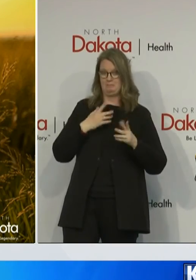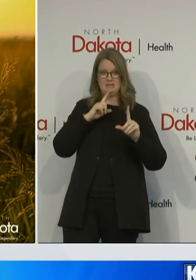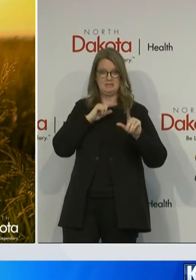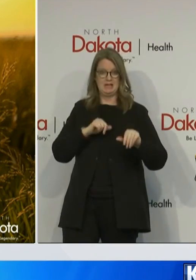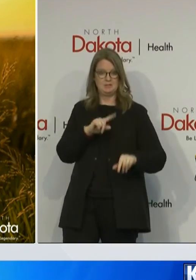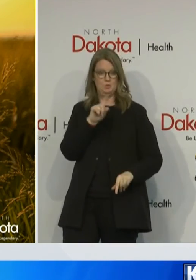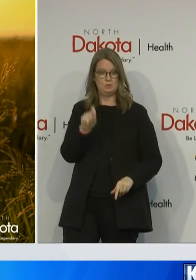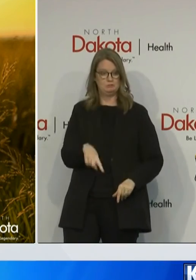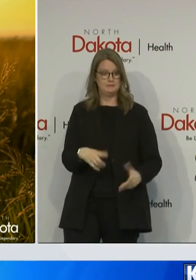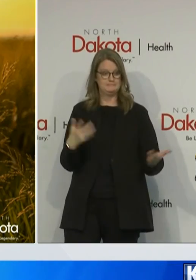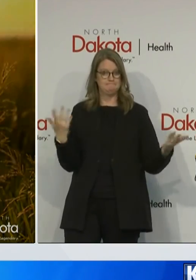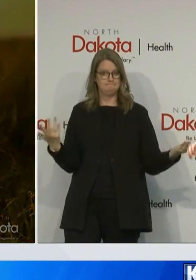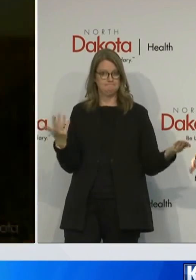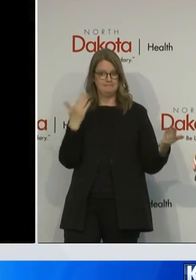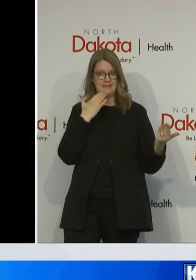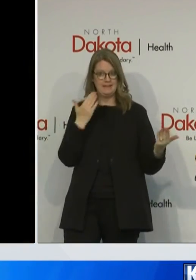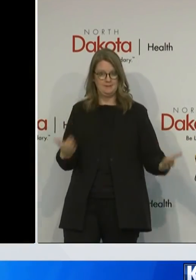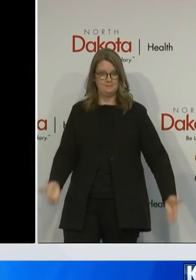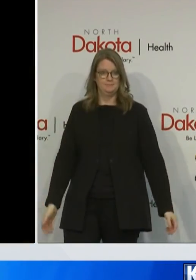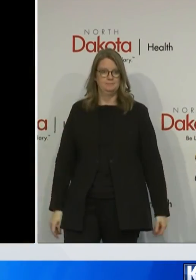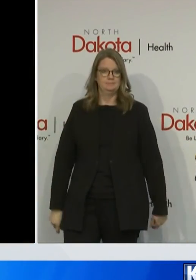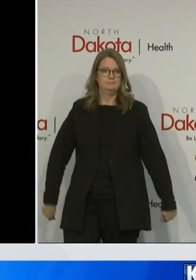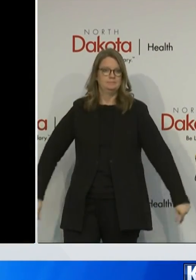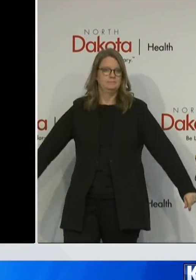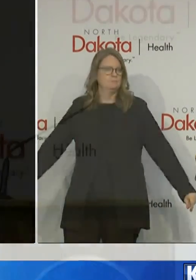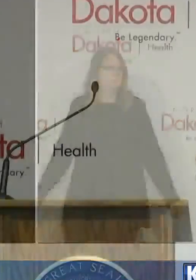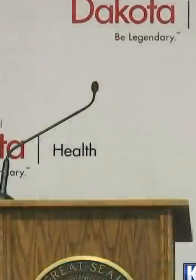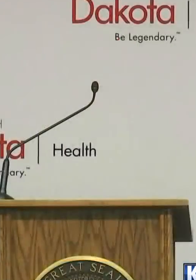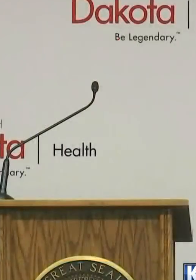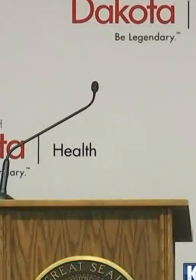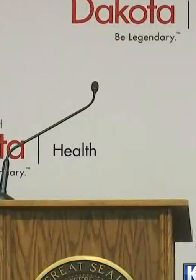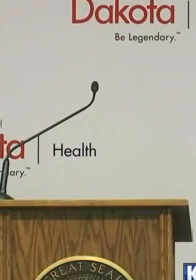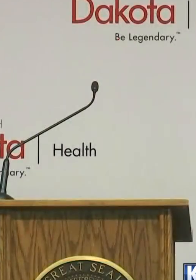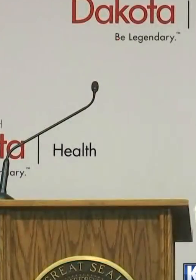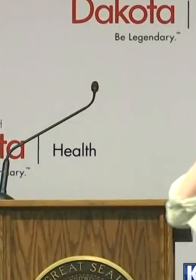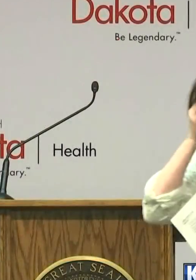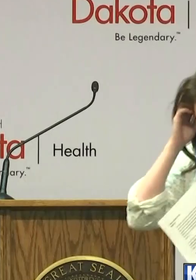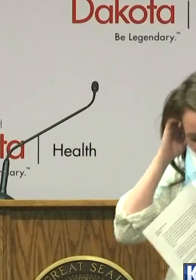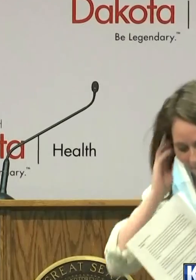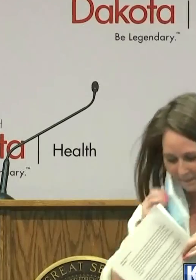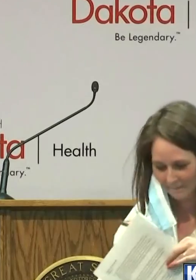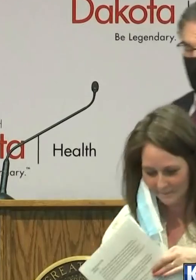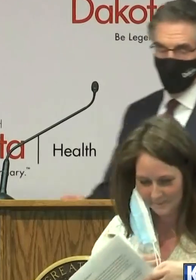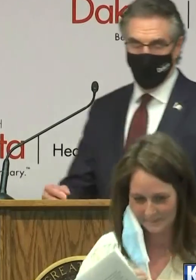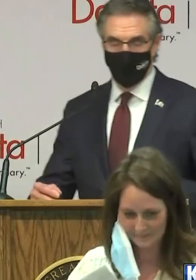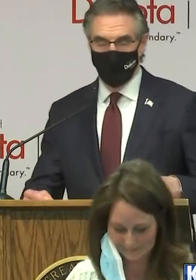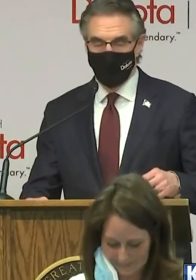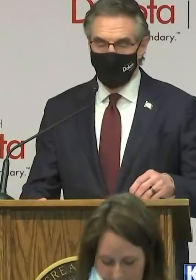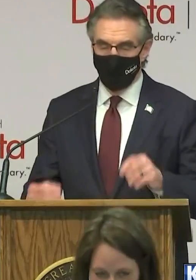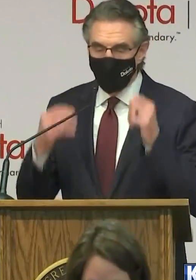INCREDIBLY IMPORTANT. REMEMBER, THE TEST IS FREE AT THIS TIME AND TYPICALLY WILL HELP US WITH A PICTURE OF WHAT'S GOING ON WITH THE STATE. I CAN STICK AROUND FOR ANY QUESTIONS YOU MAY HAVE.